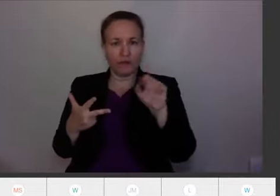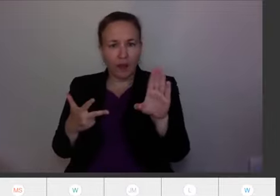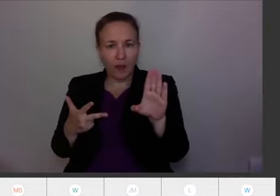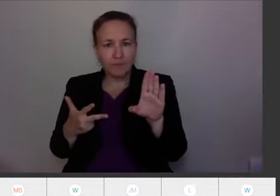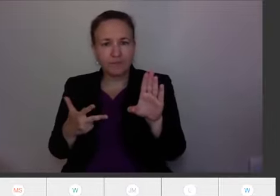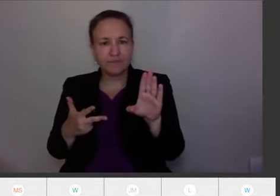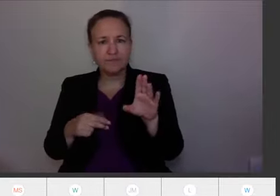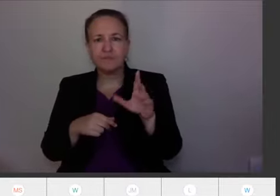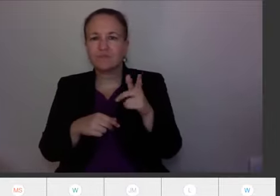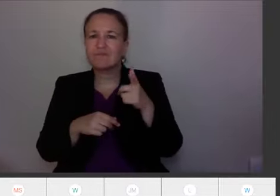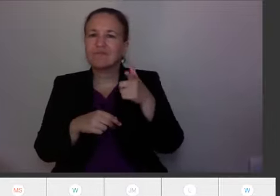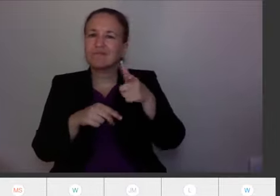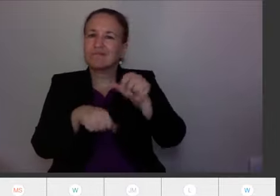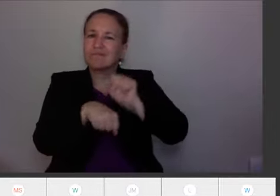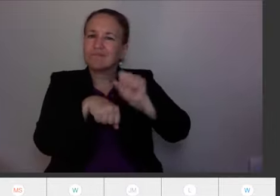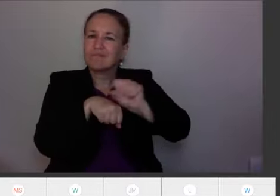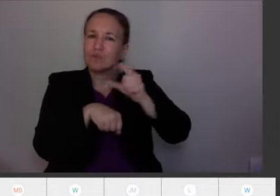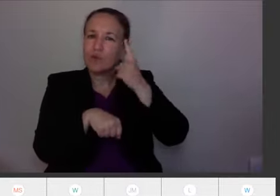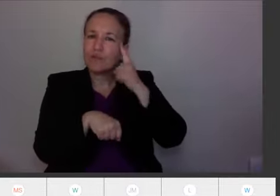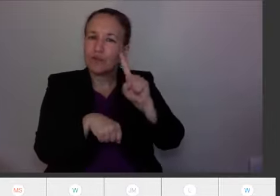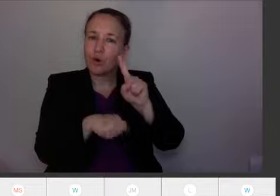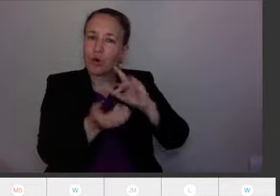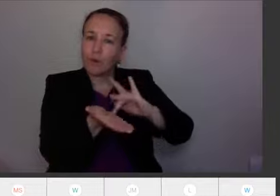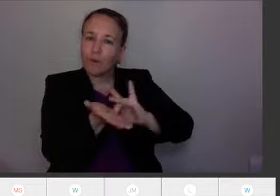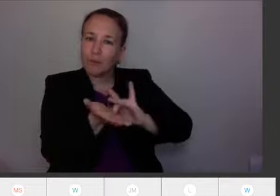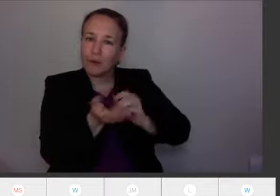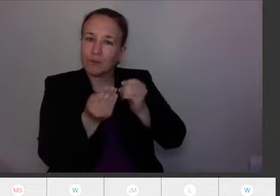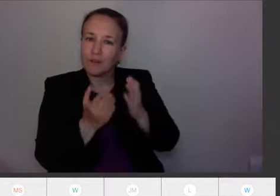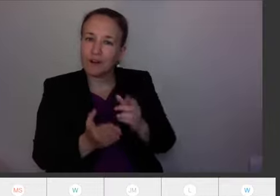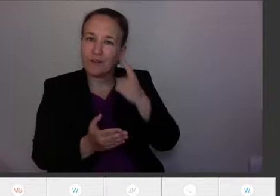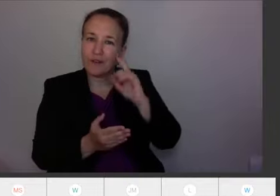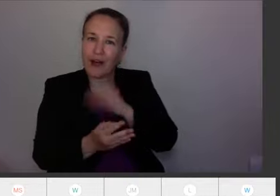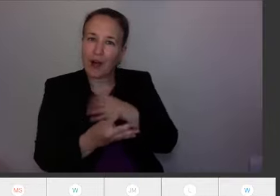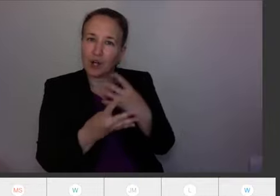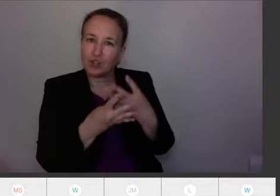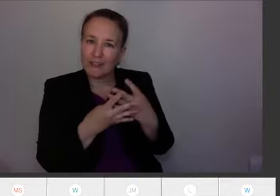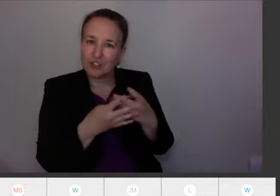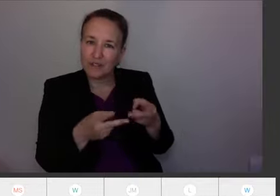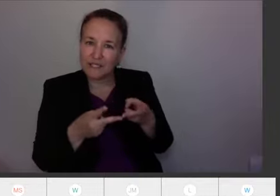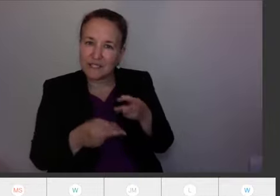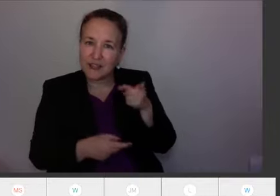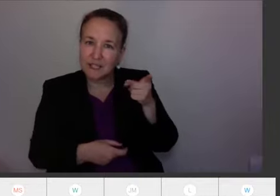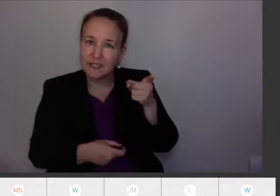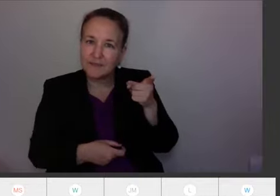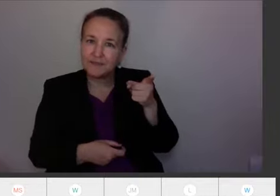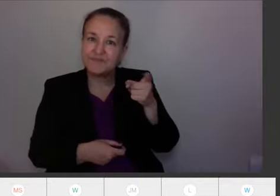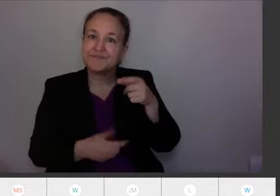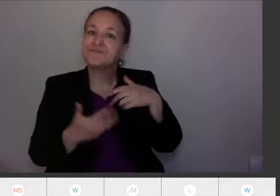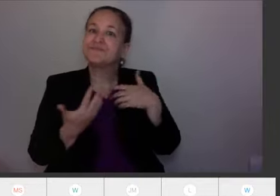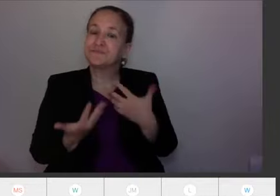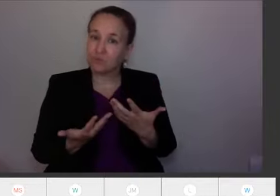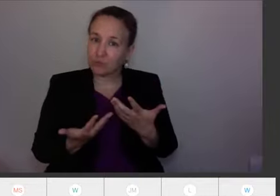that does work for the medical provider in our correctional facility um you know across the board it's it's